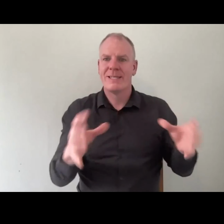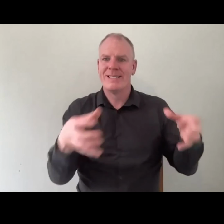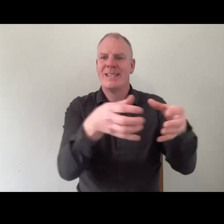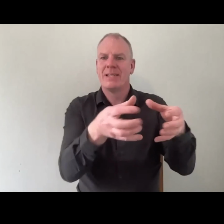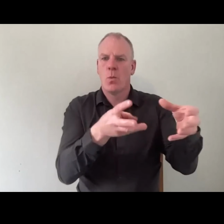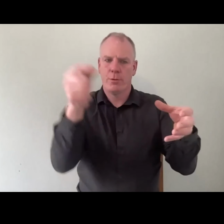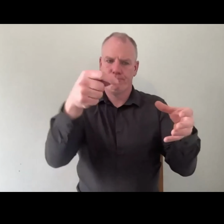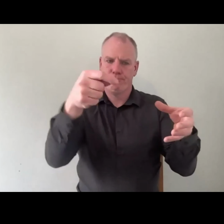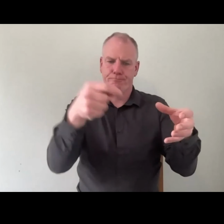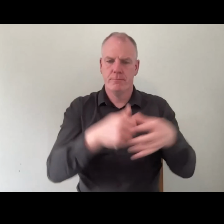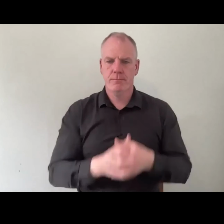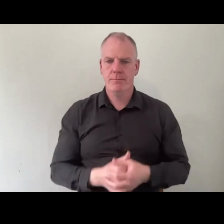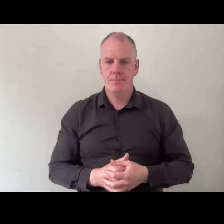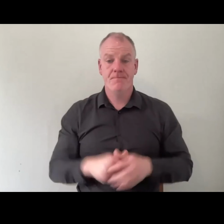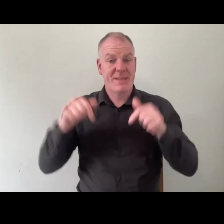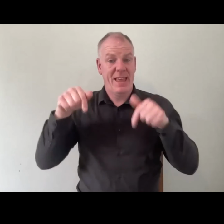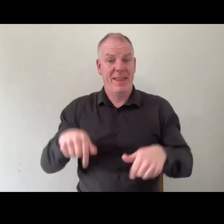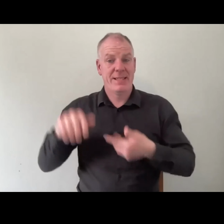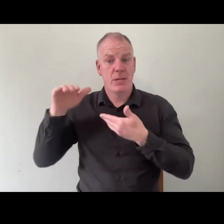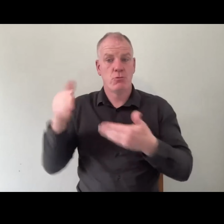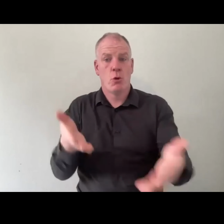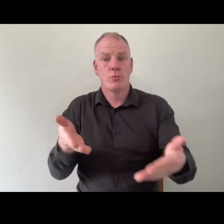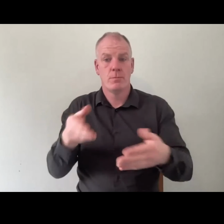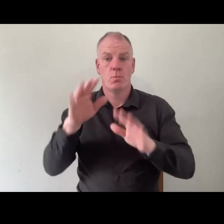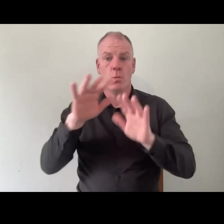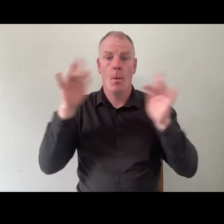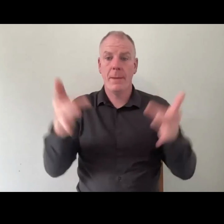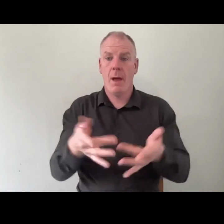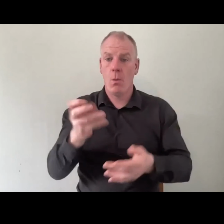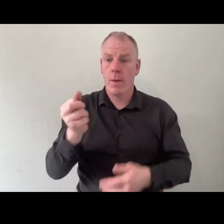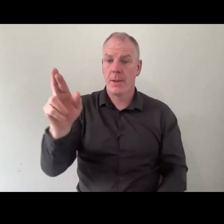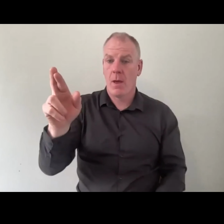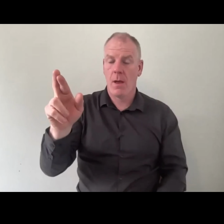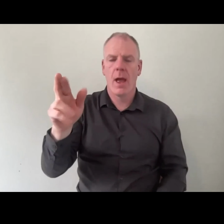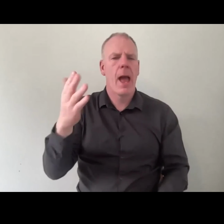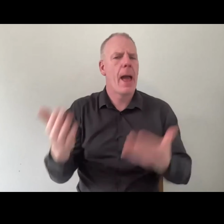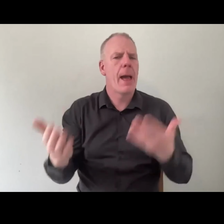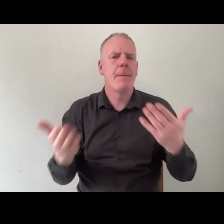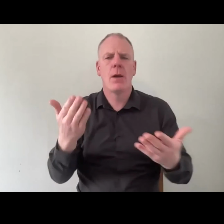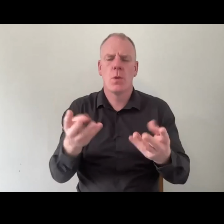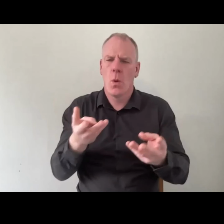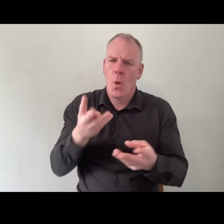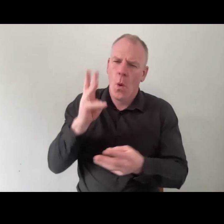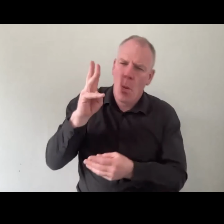This introductory webinar on the 'why' and 'how'